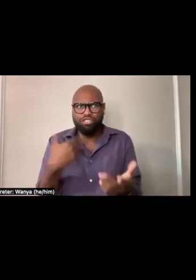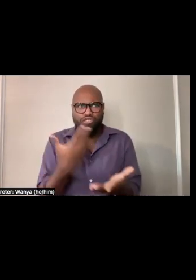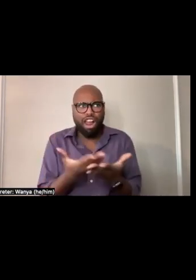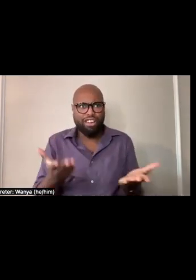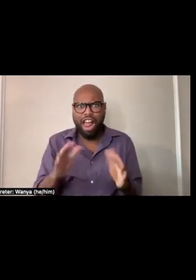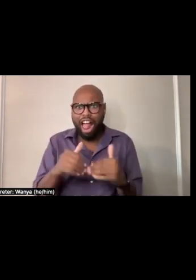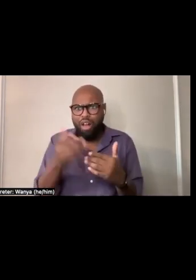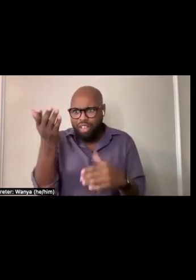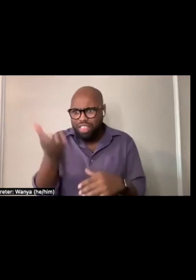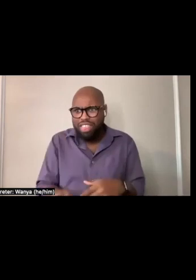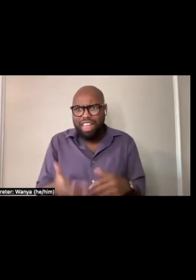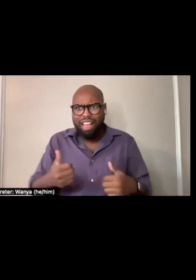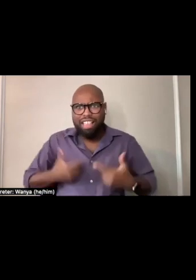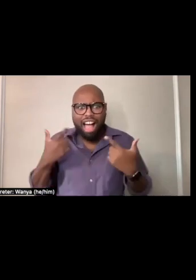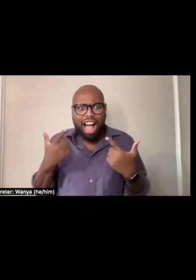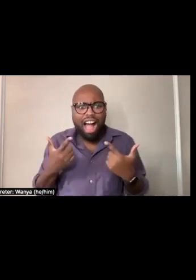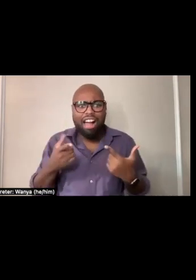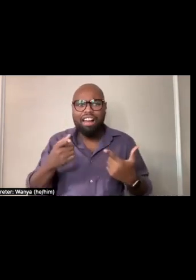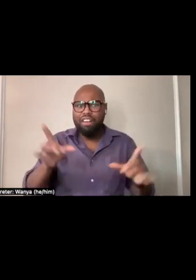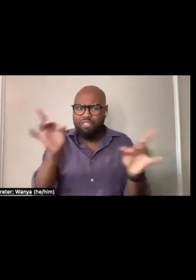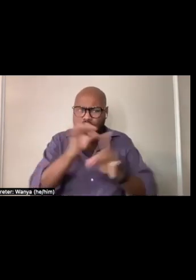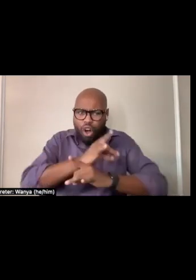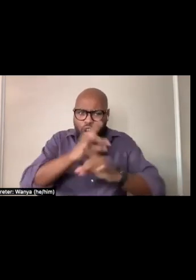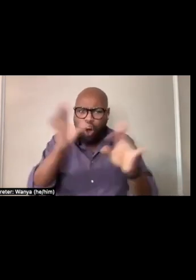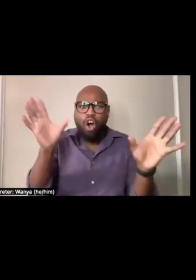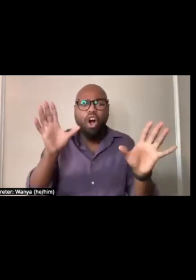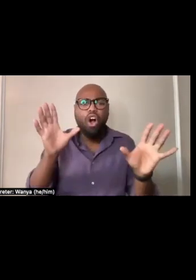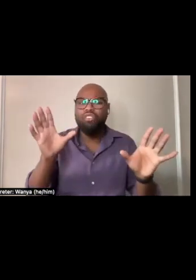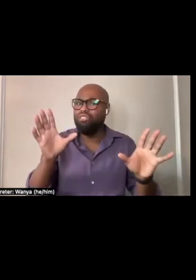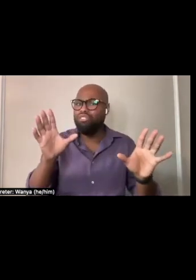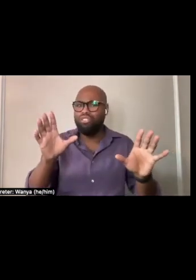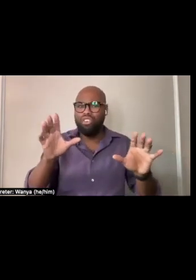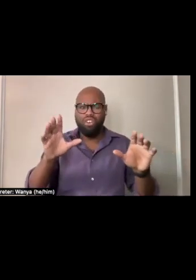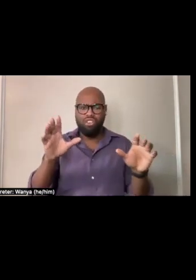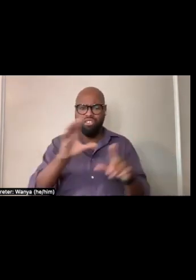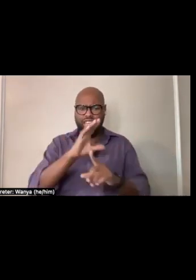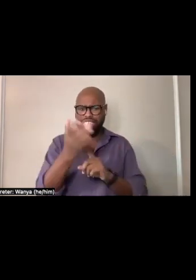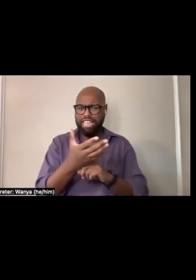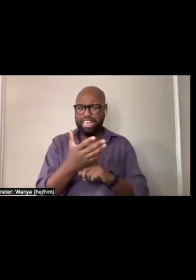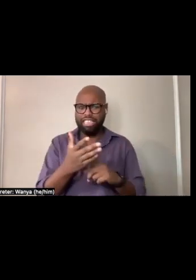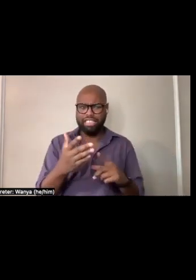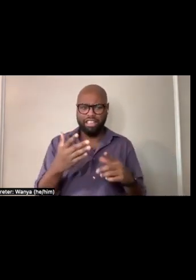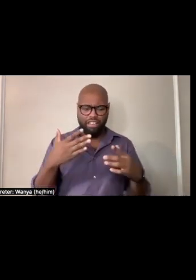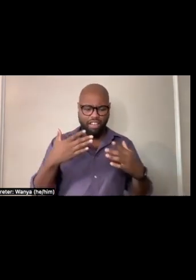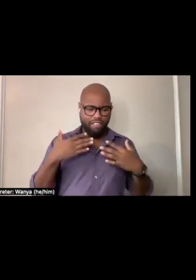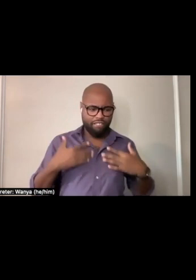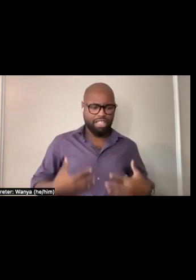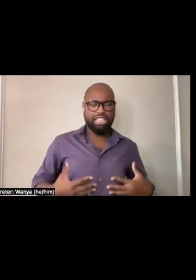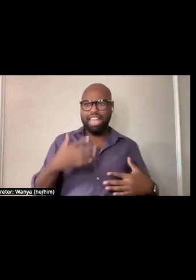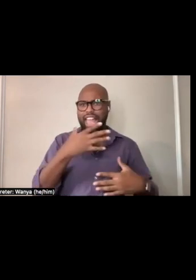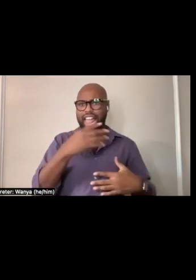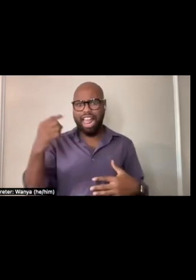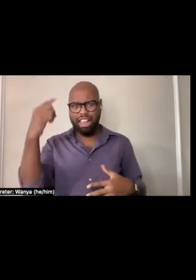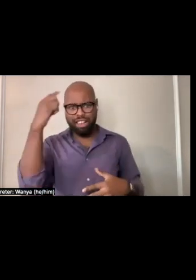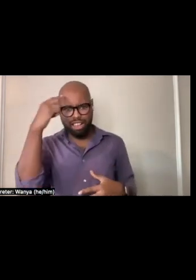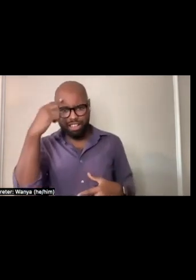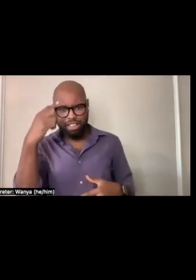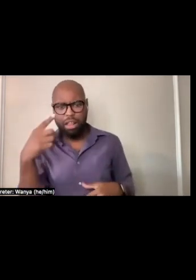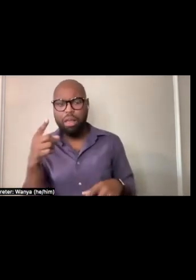terrible shape physically and psychologically, their relationship with the various siloed care delivery systems were also fraught.